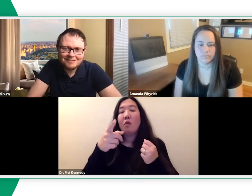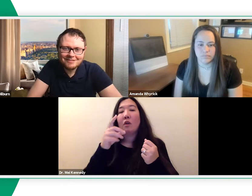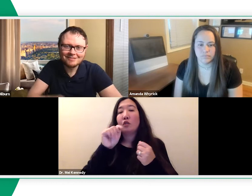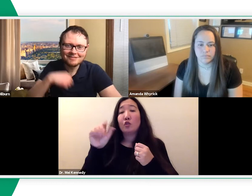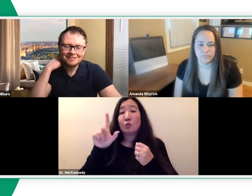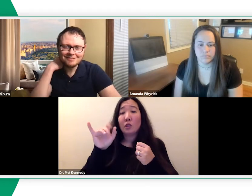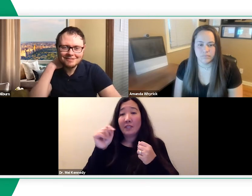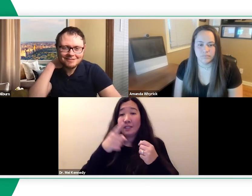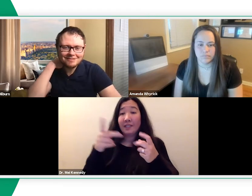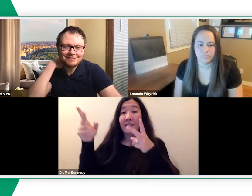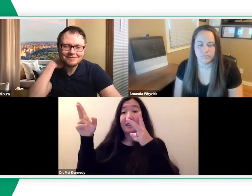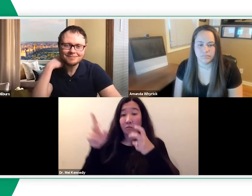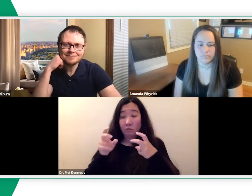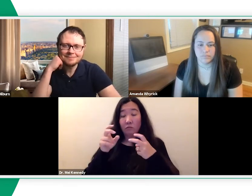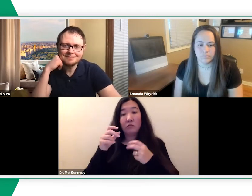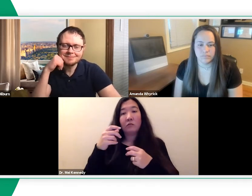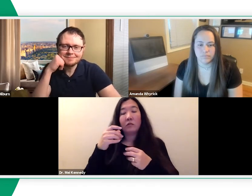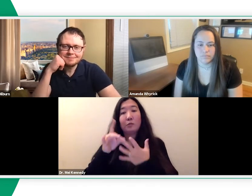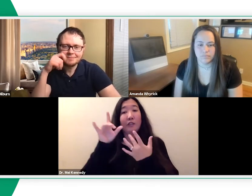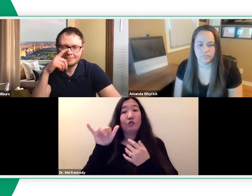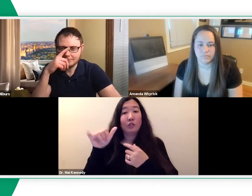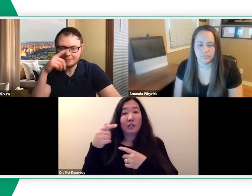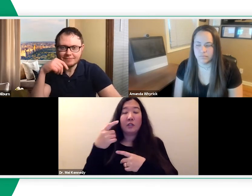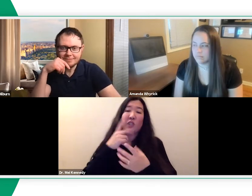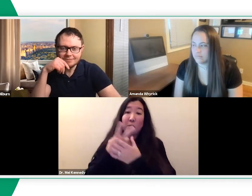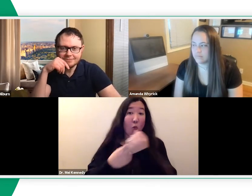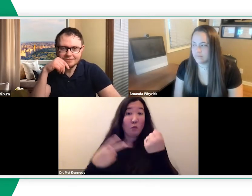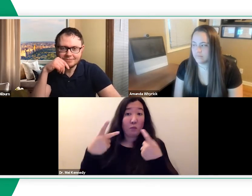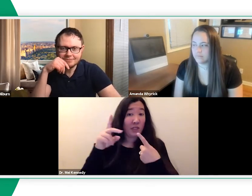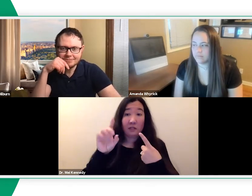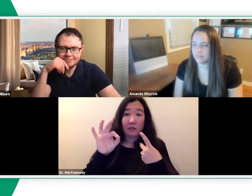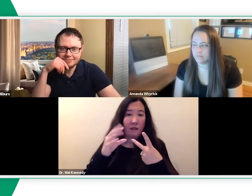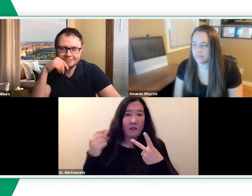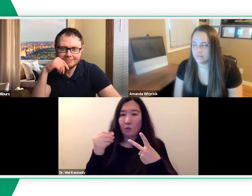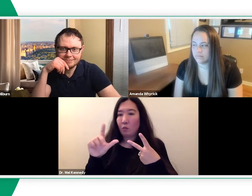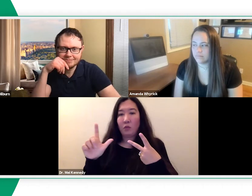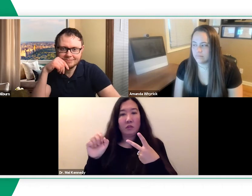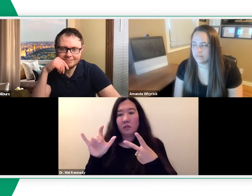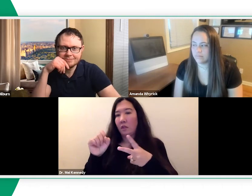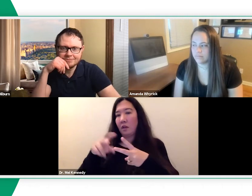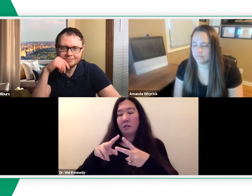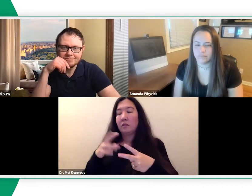I did explain in one of these features that the toolkit, when you download really both